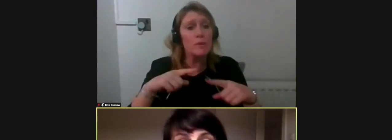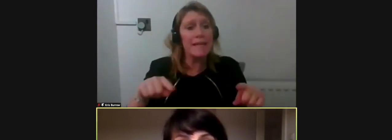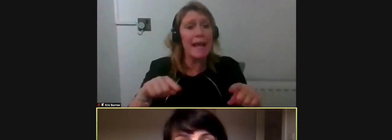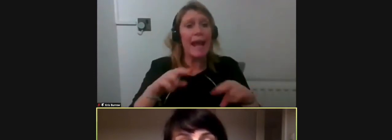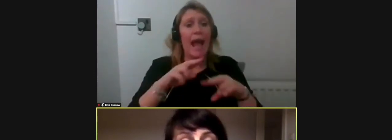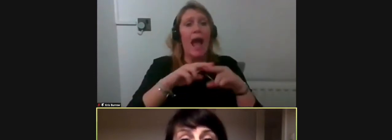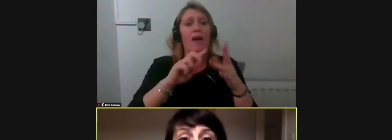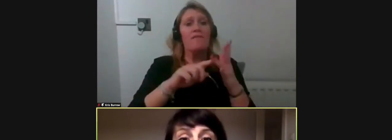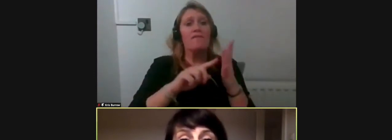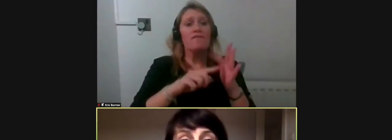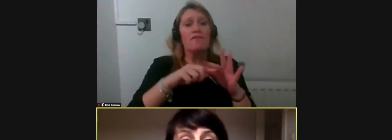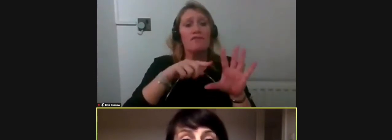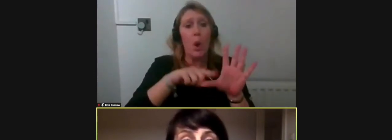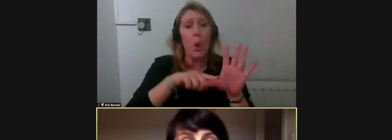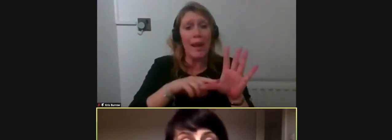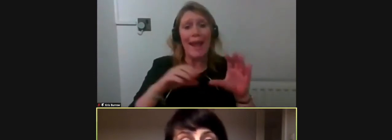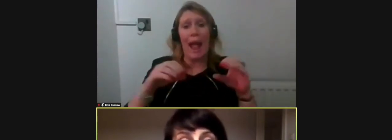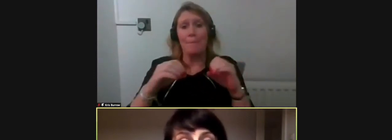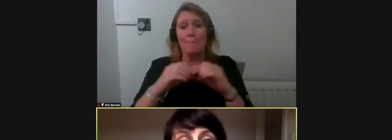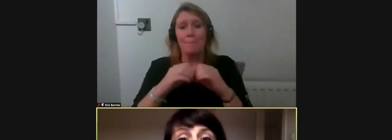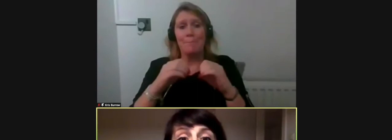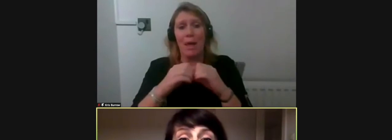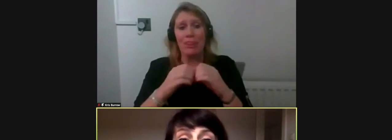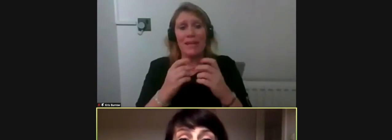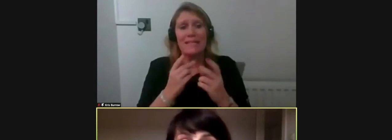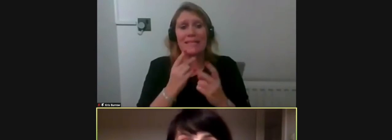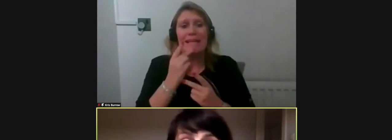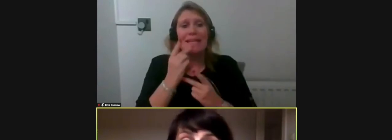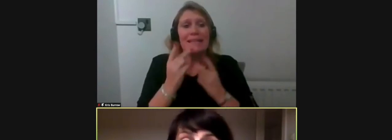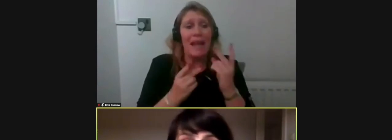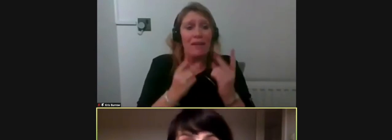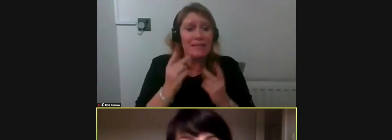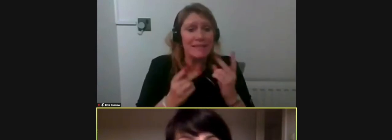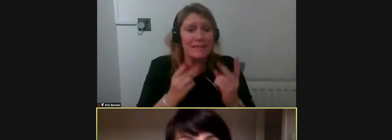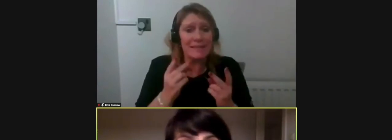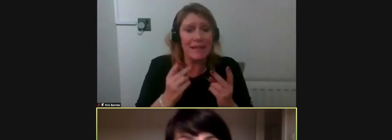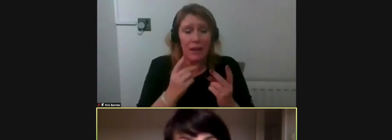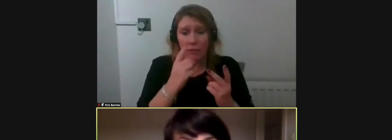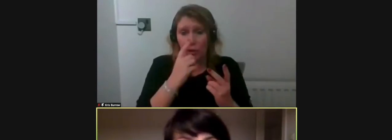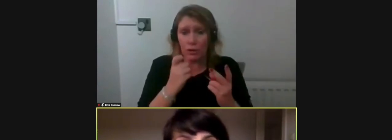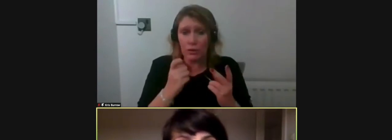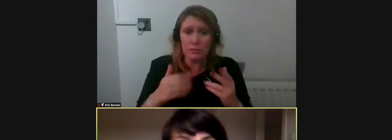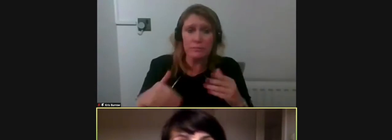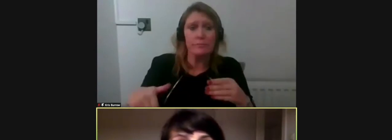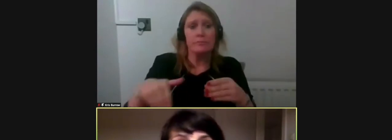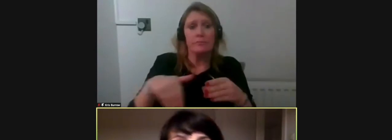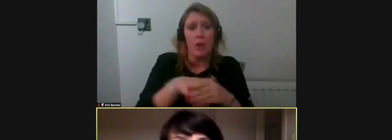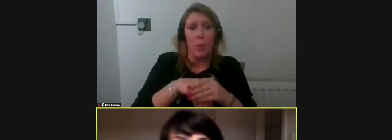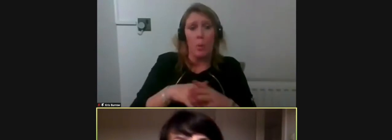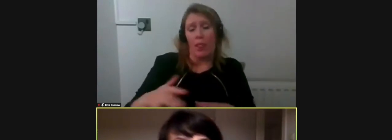Bethan's narrative may intersect with live Audio Description as well. So, Chloe, do